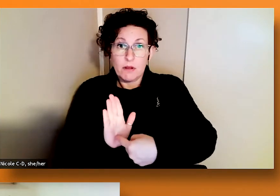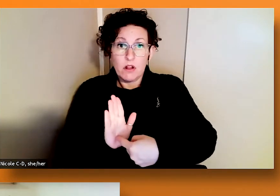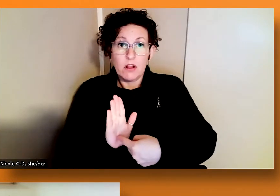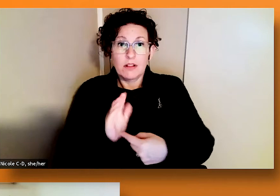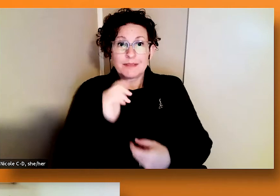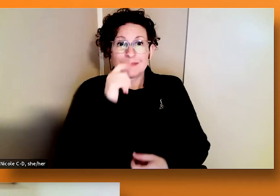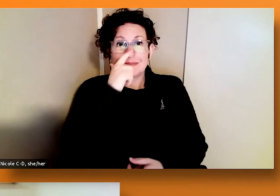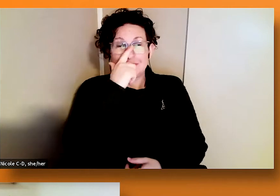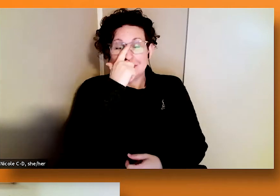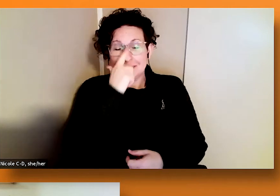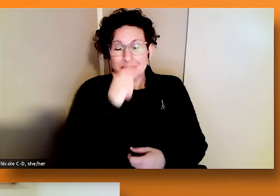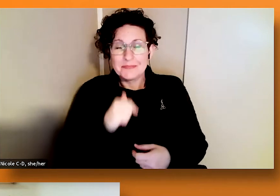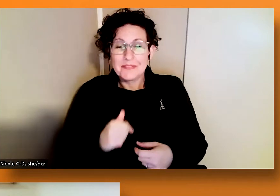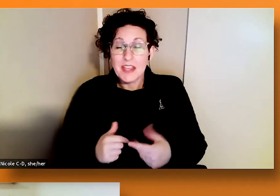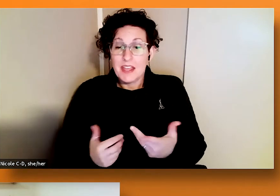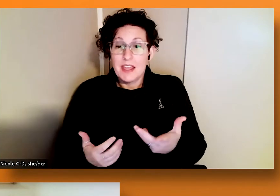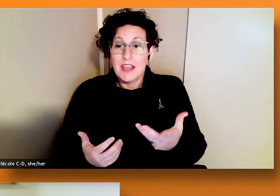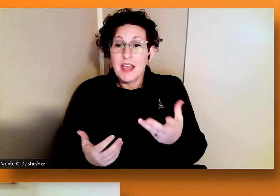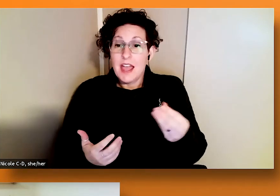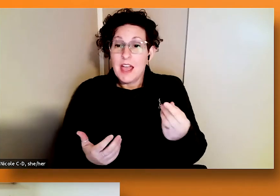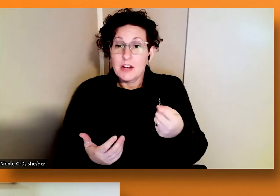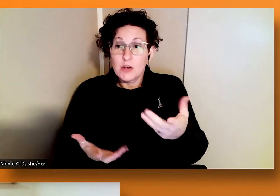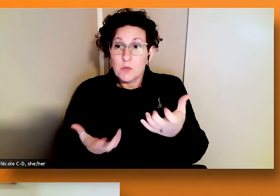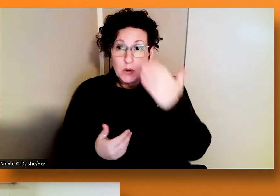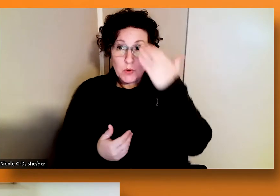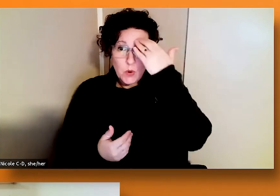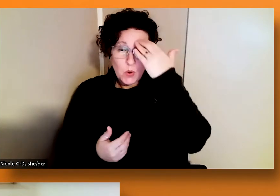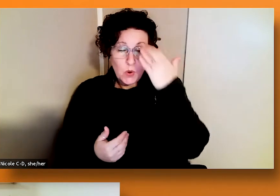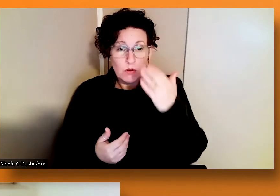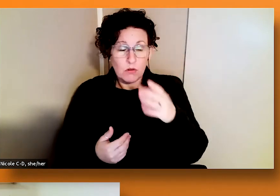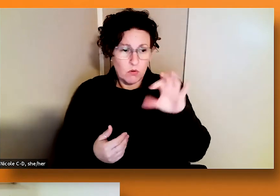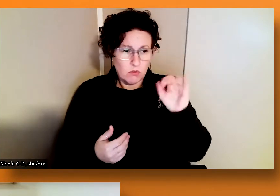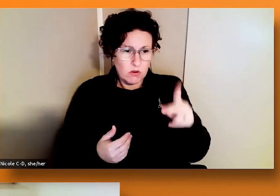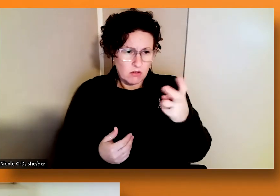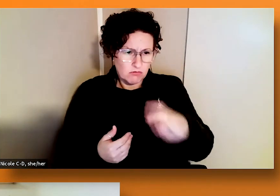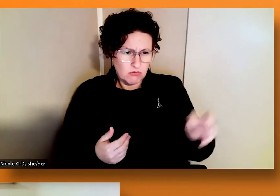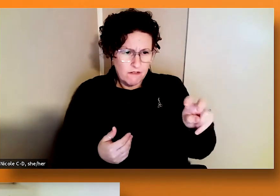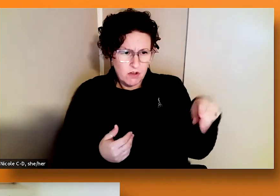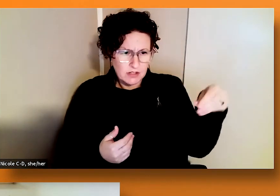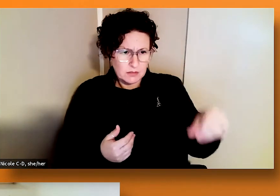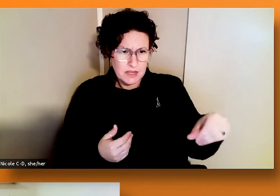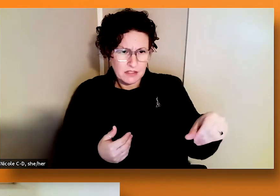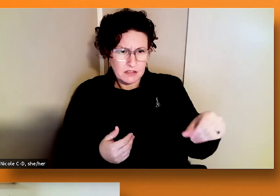and you want to know, "OK, I see travel expenses